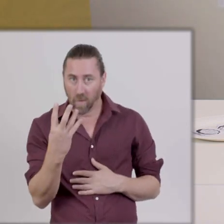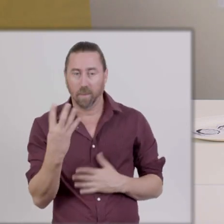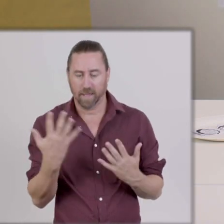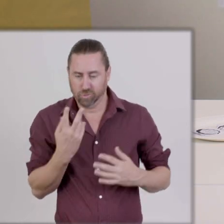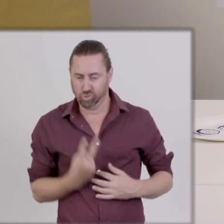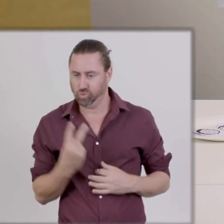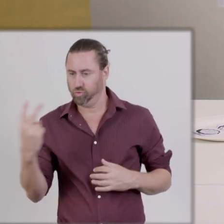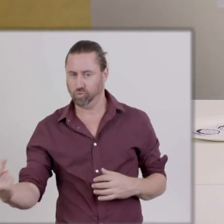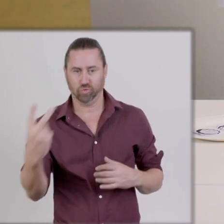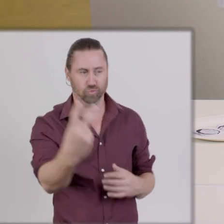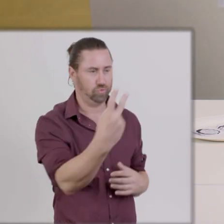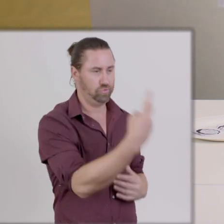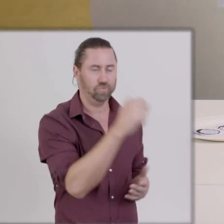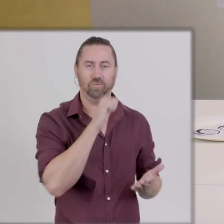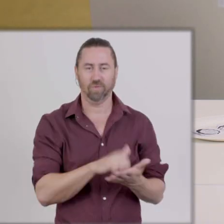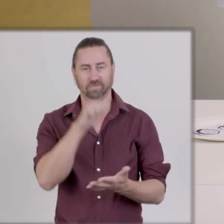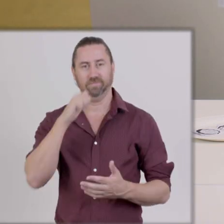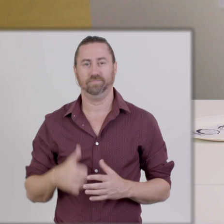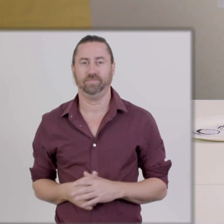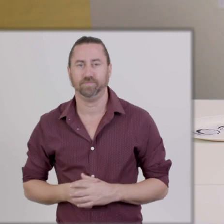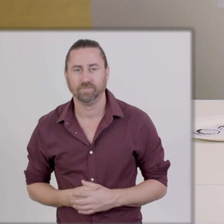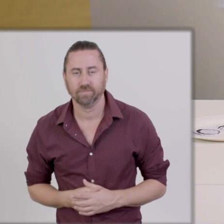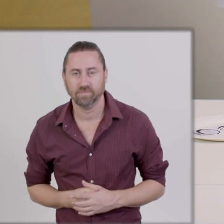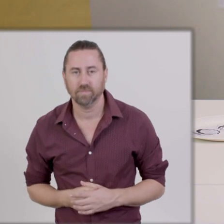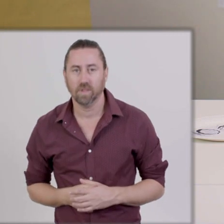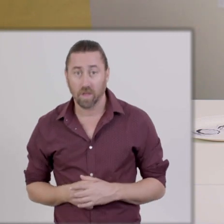with two biscuits on each friend's plate.